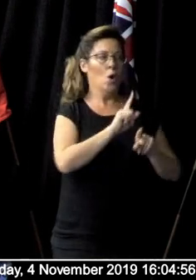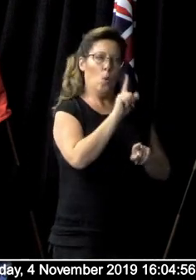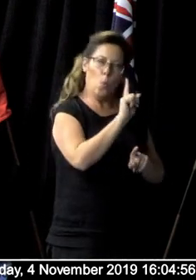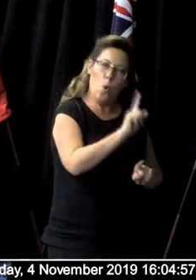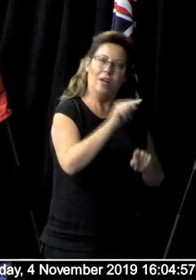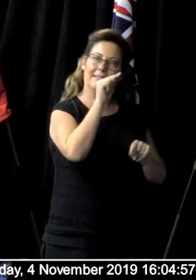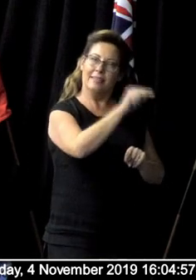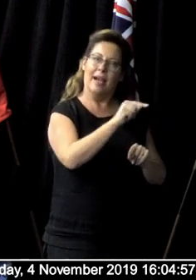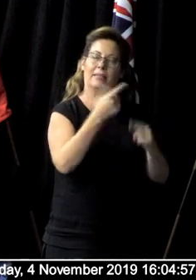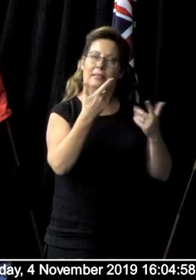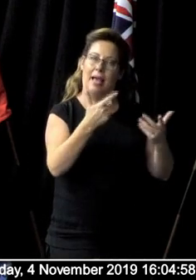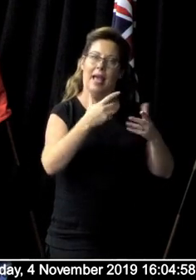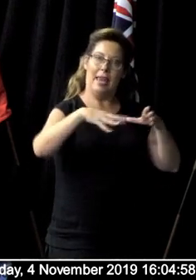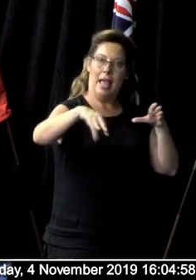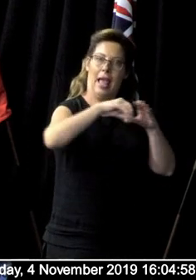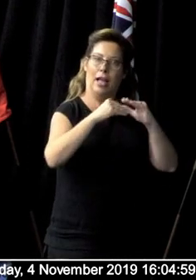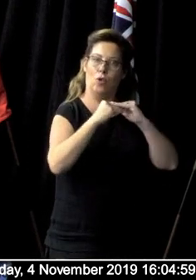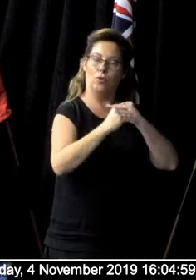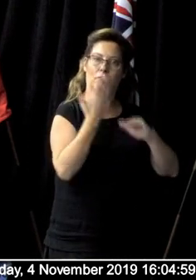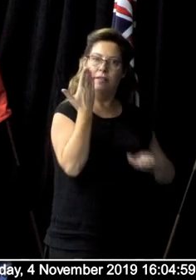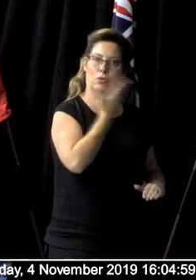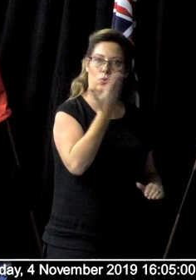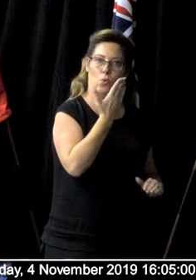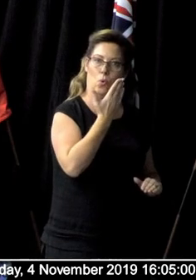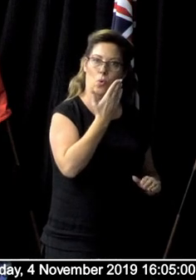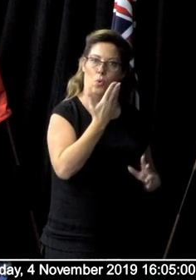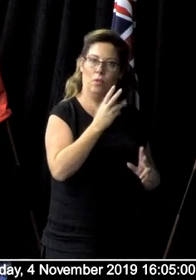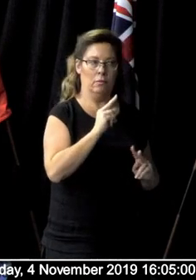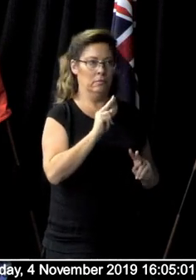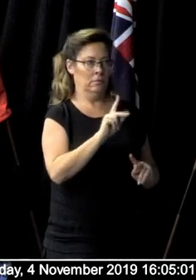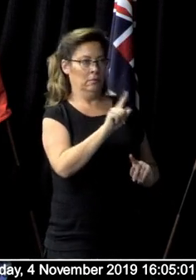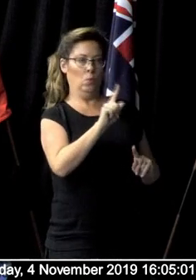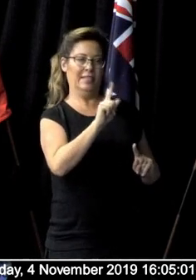It is about kind of planning, well, what is a school where, you know, kids who need